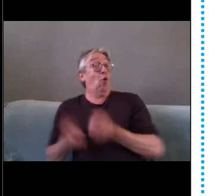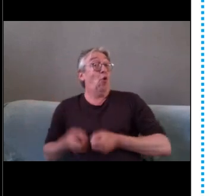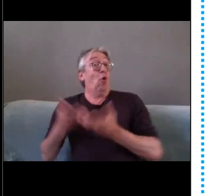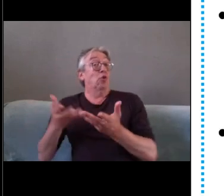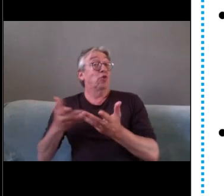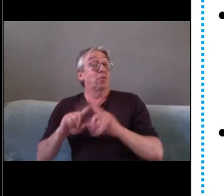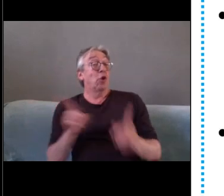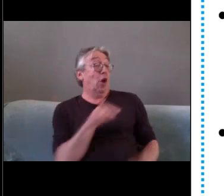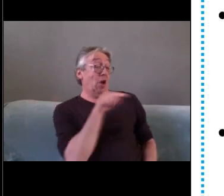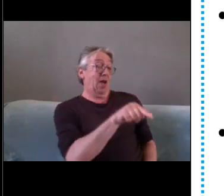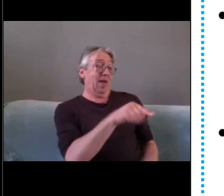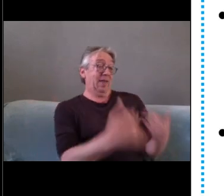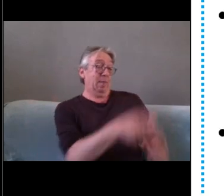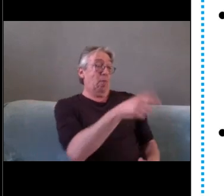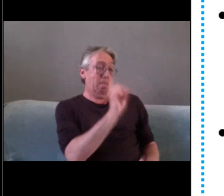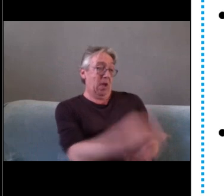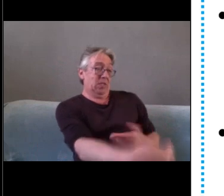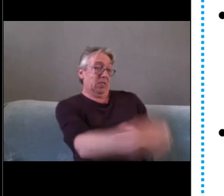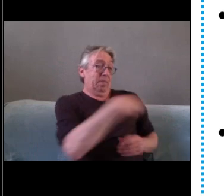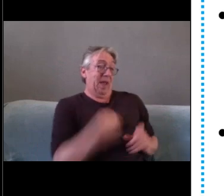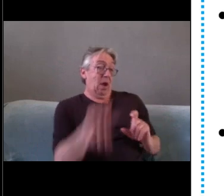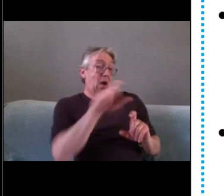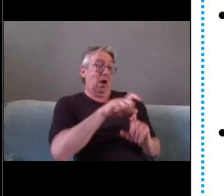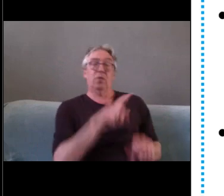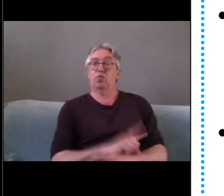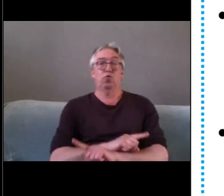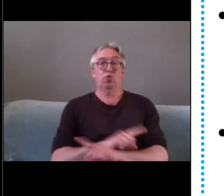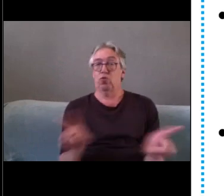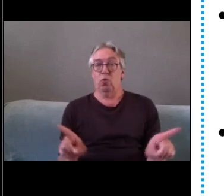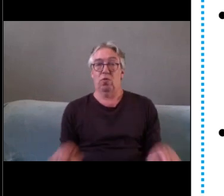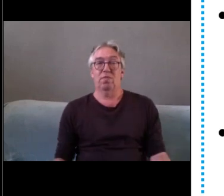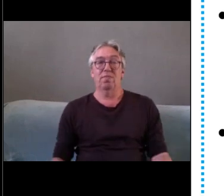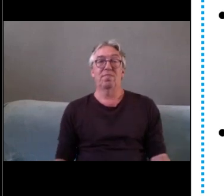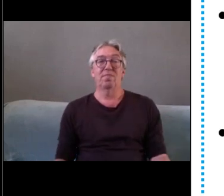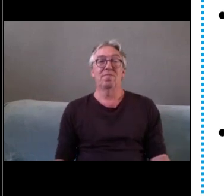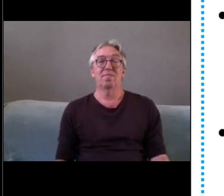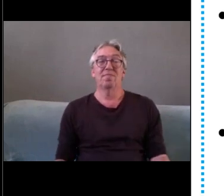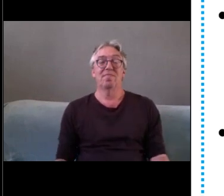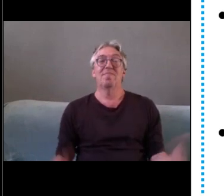And the last slide for this first part of the webinar is about BEREC